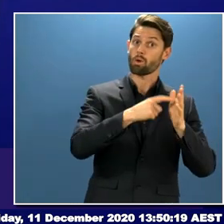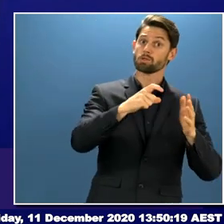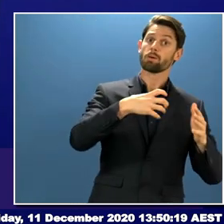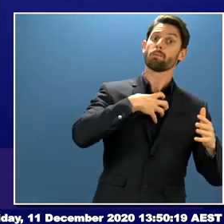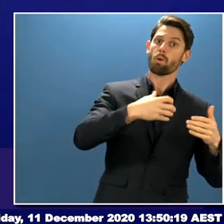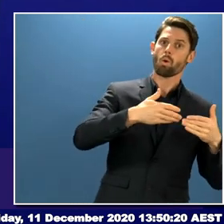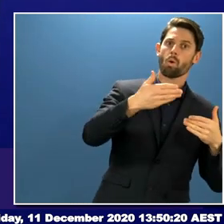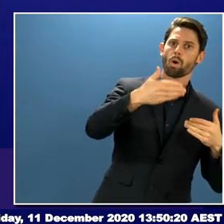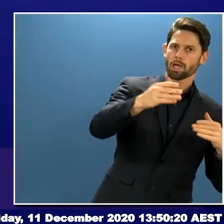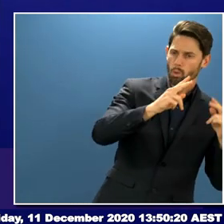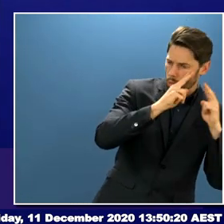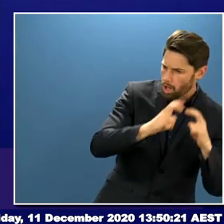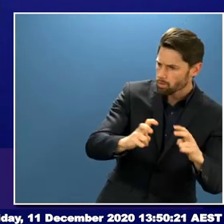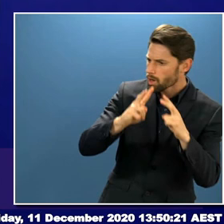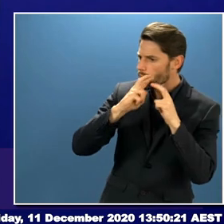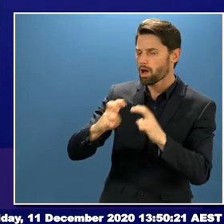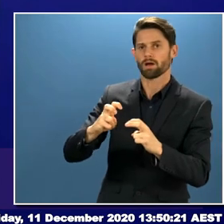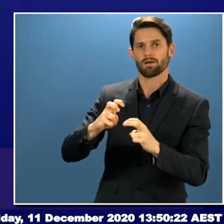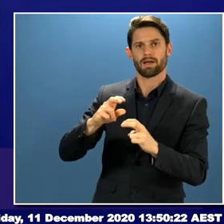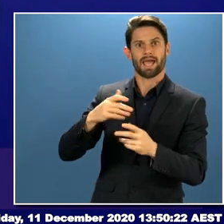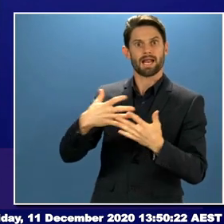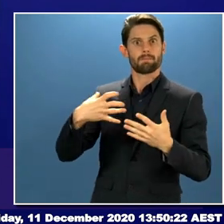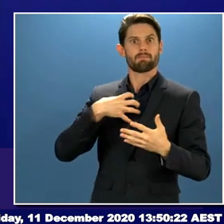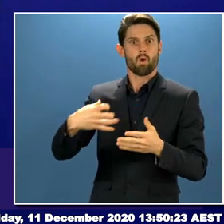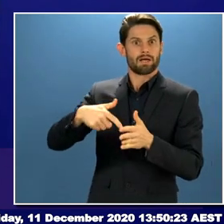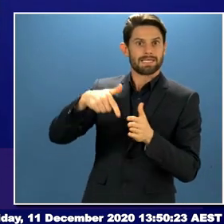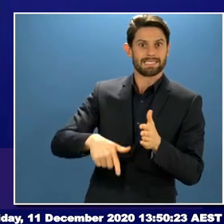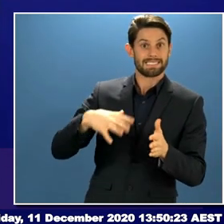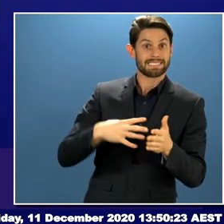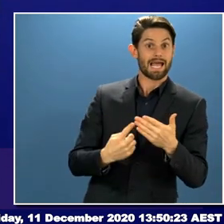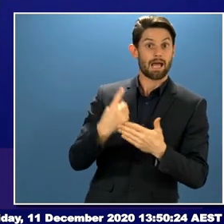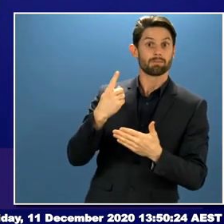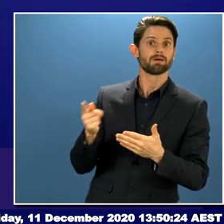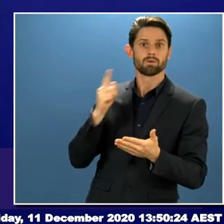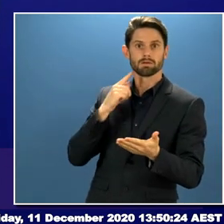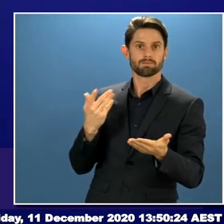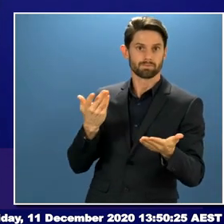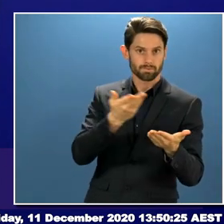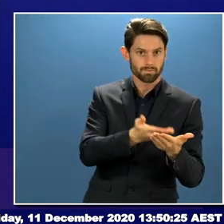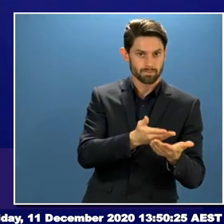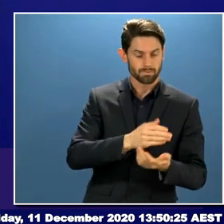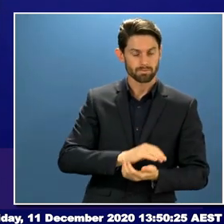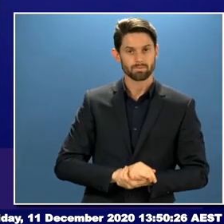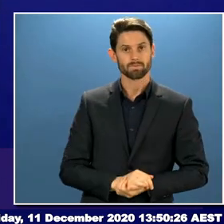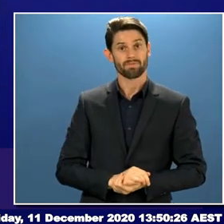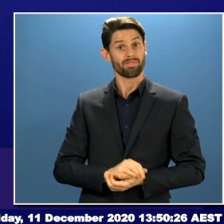themes and issues identified in this hearing. Counsel Assisting's outline of submissions will be made available on a